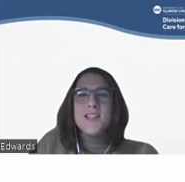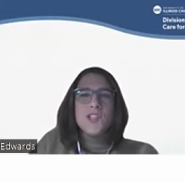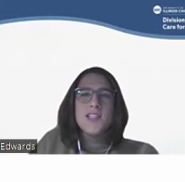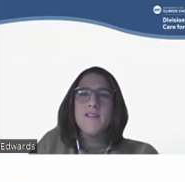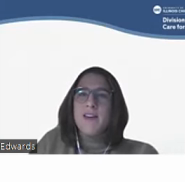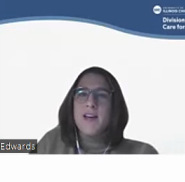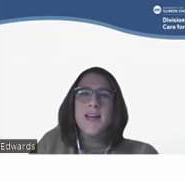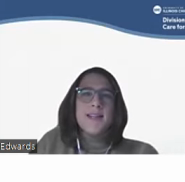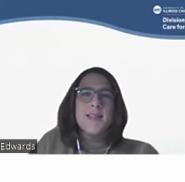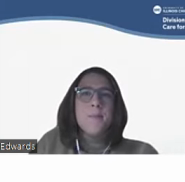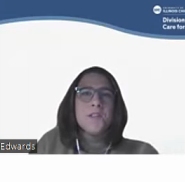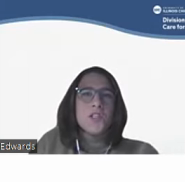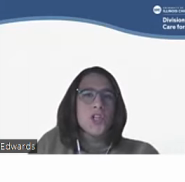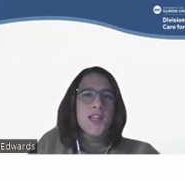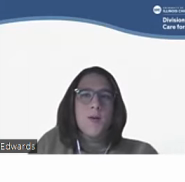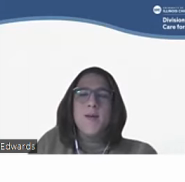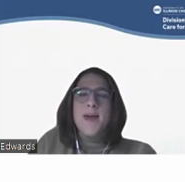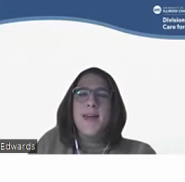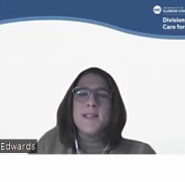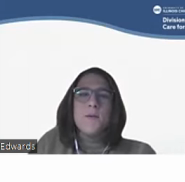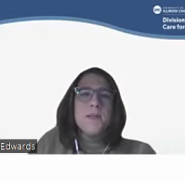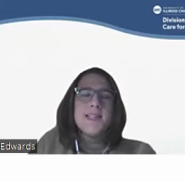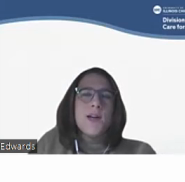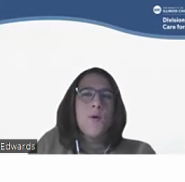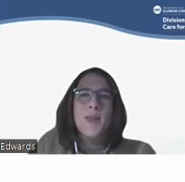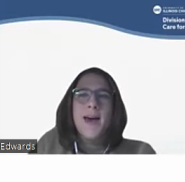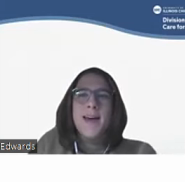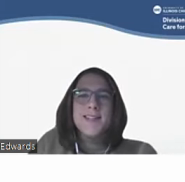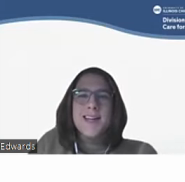um this is just a very simple chart that we make so please know that